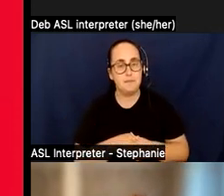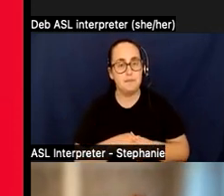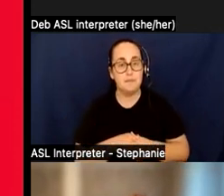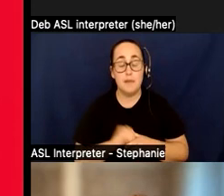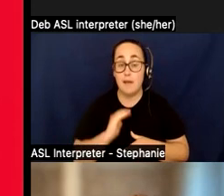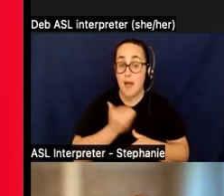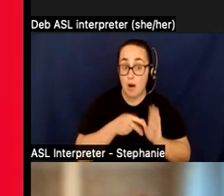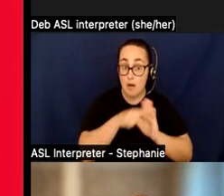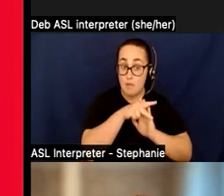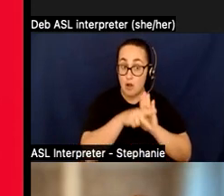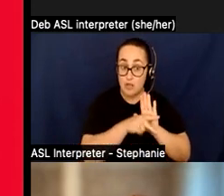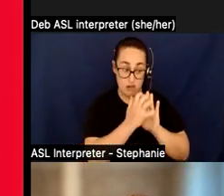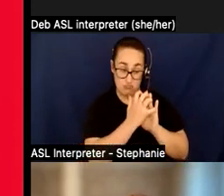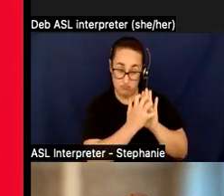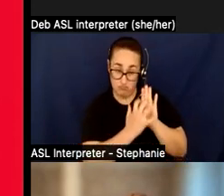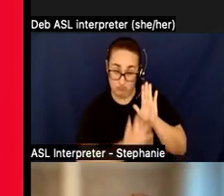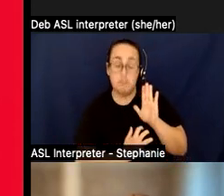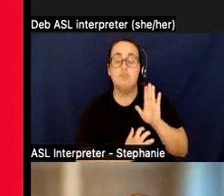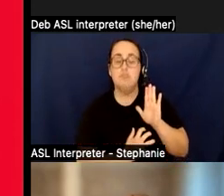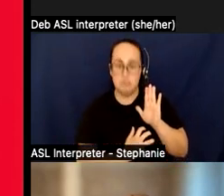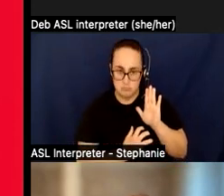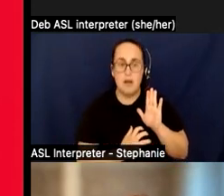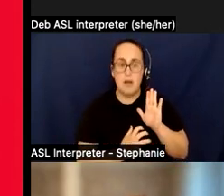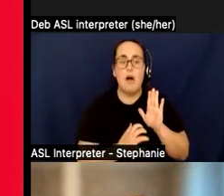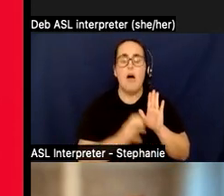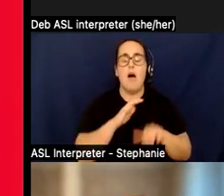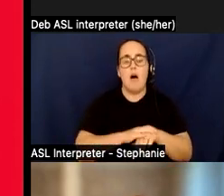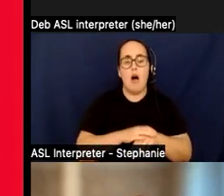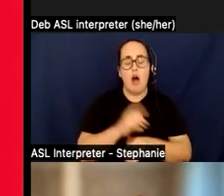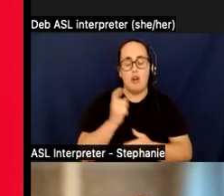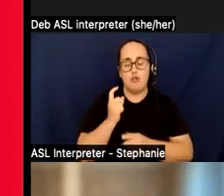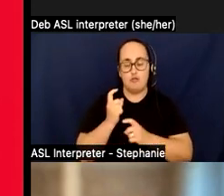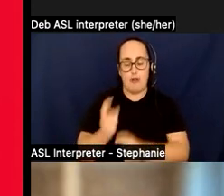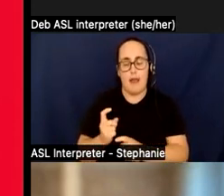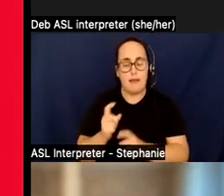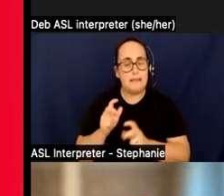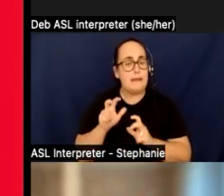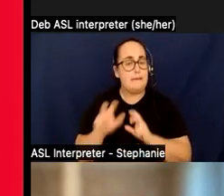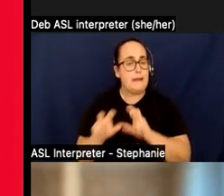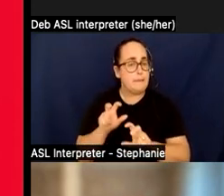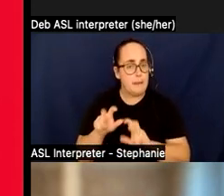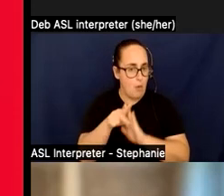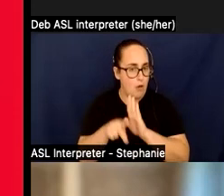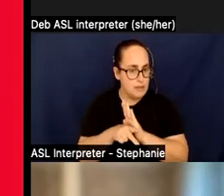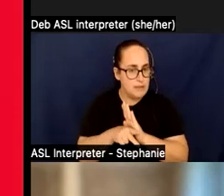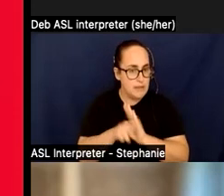our Grant Investment Program's policy webpage. It's also in the guidelines at the very end of